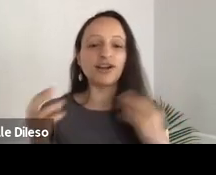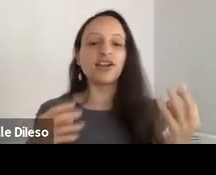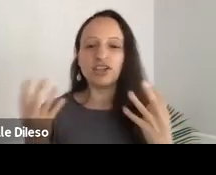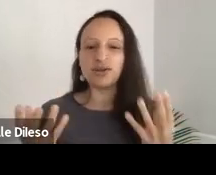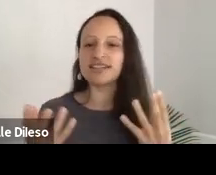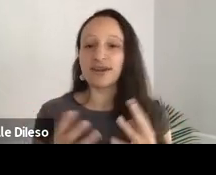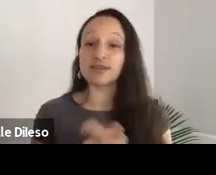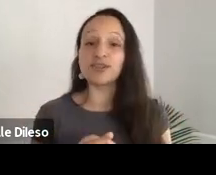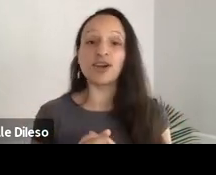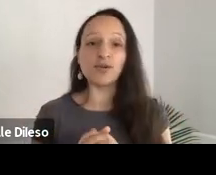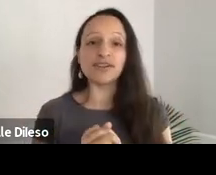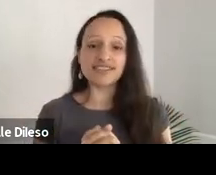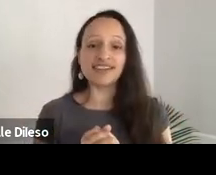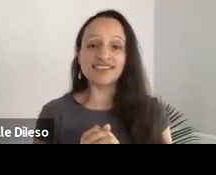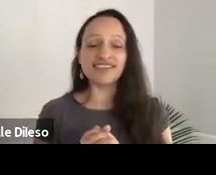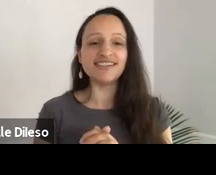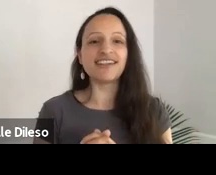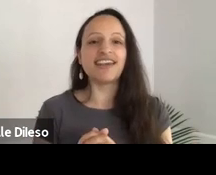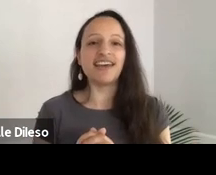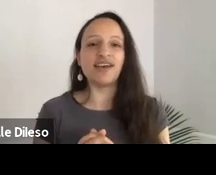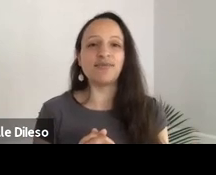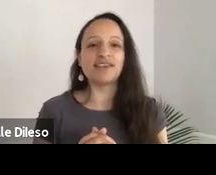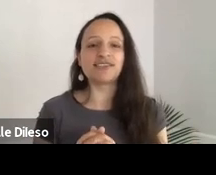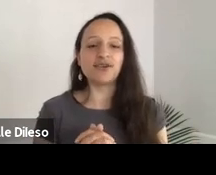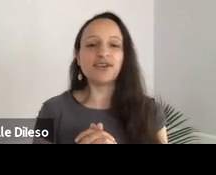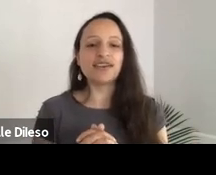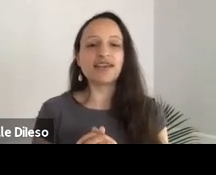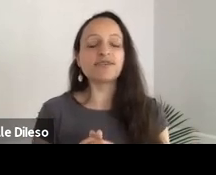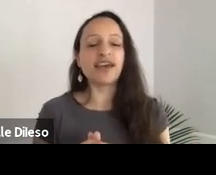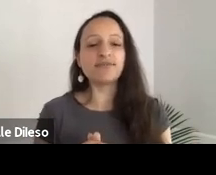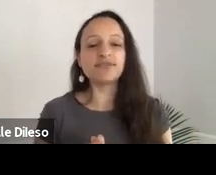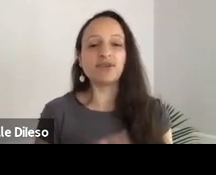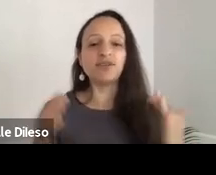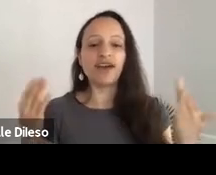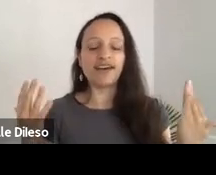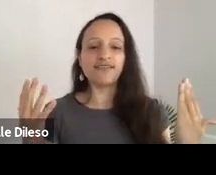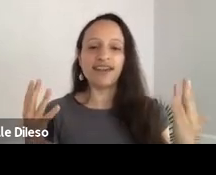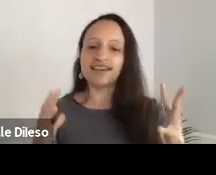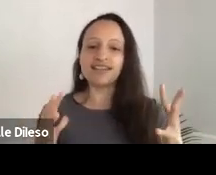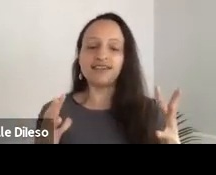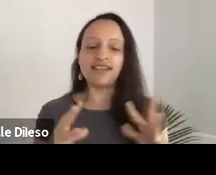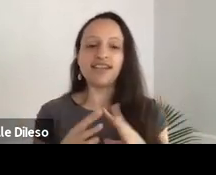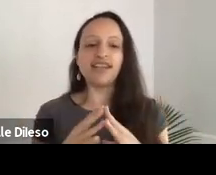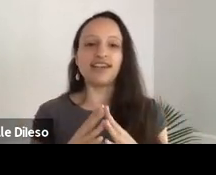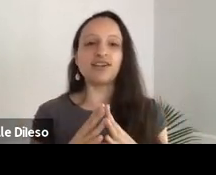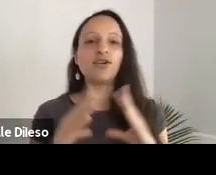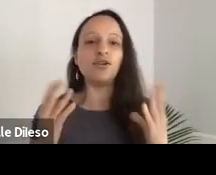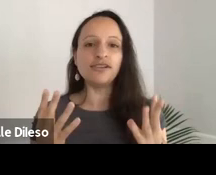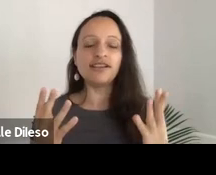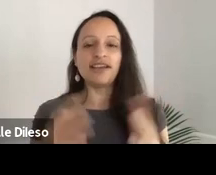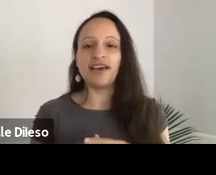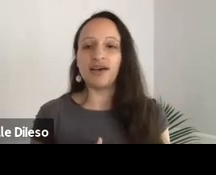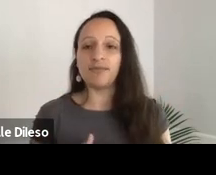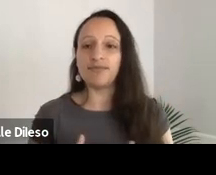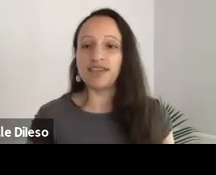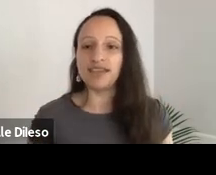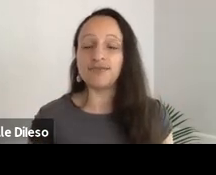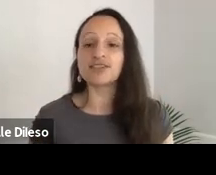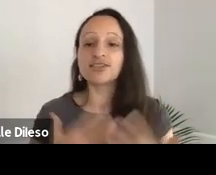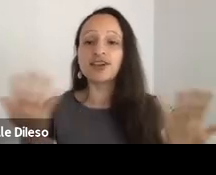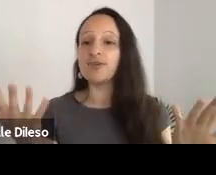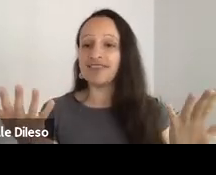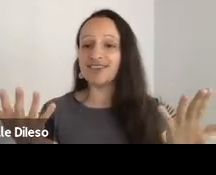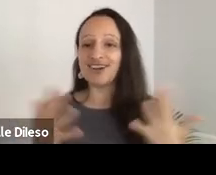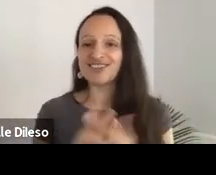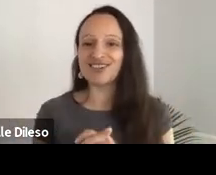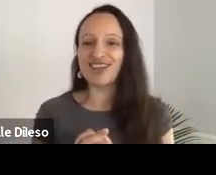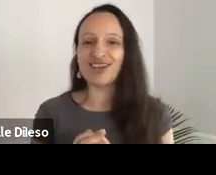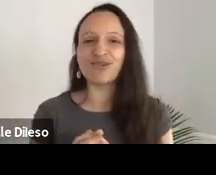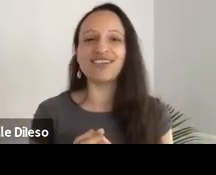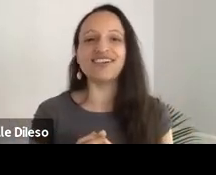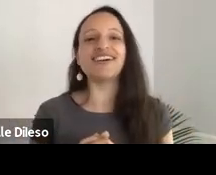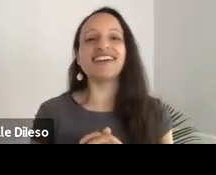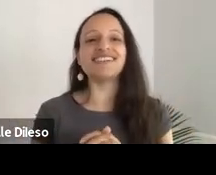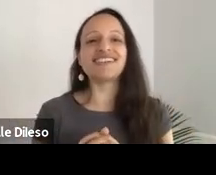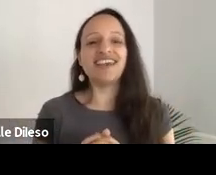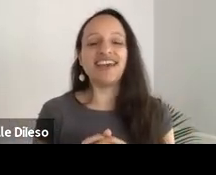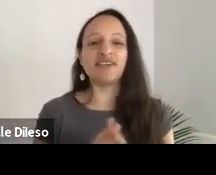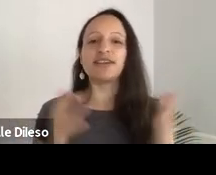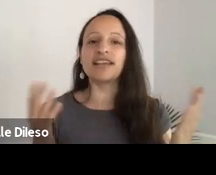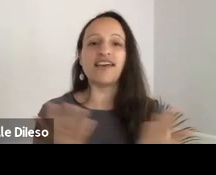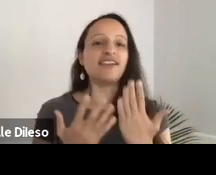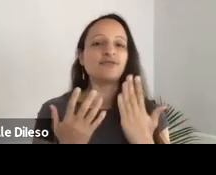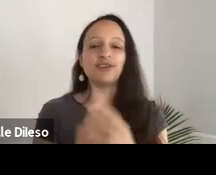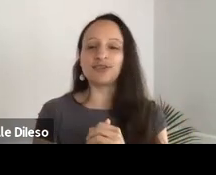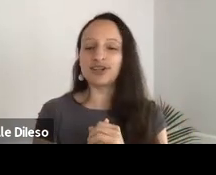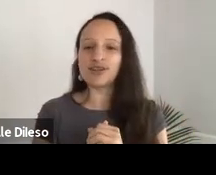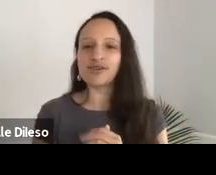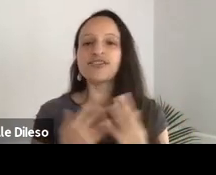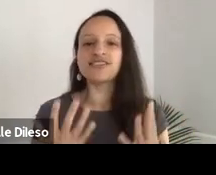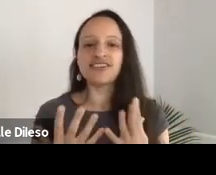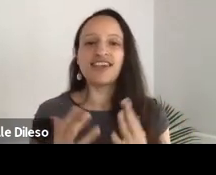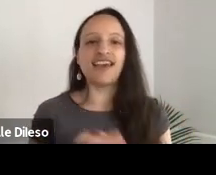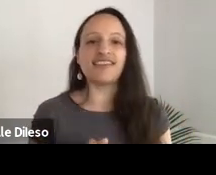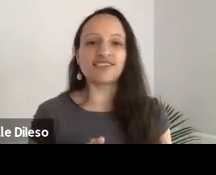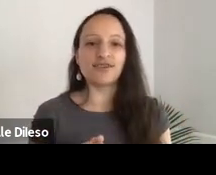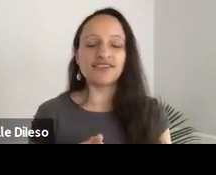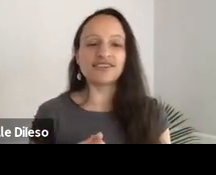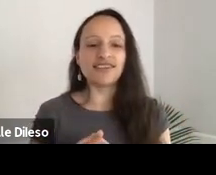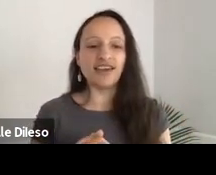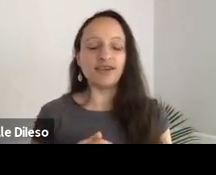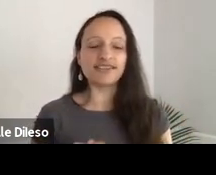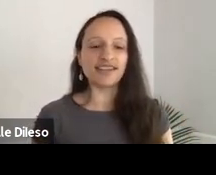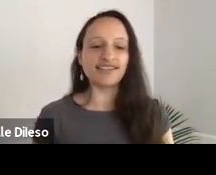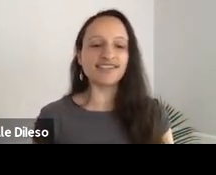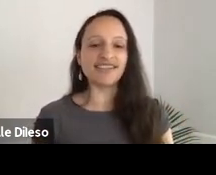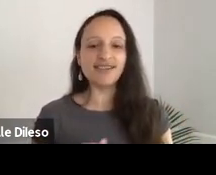the skeleton where you would expect them to go in a skeleton. And so sometimes when you have an activity, and a goal, the visitors go in that direction and they go with you and it really aligns with your learning goals, and that's always exciting to